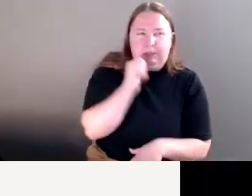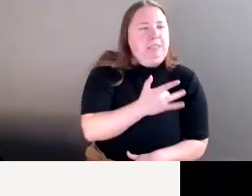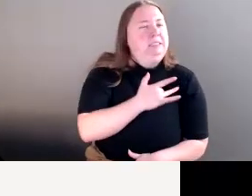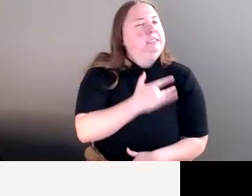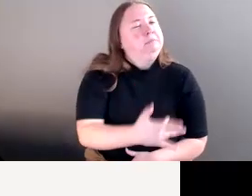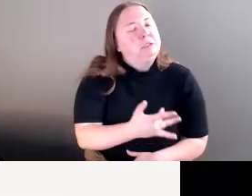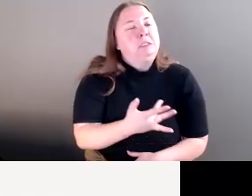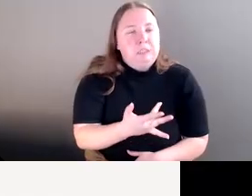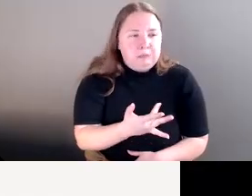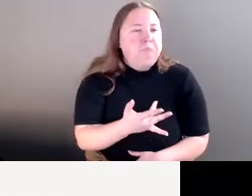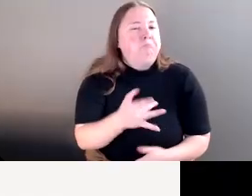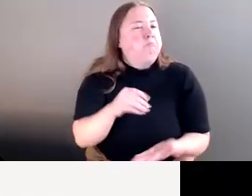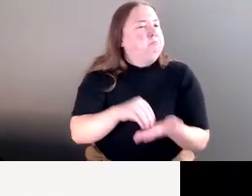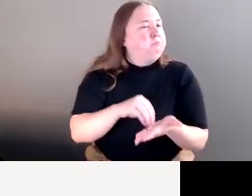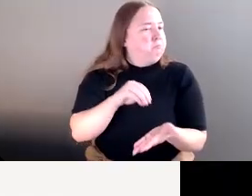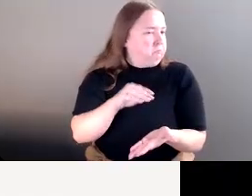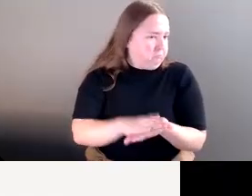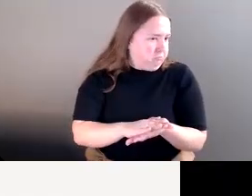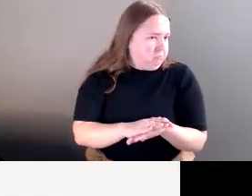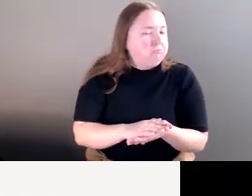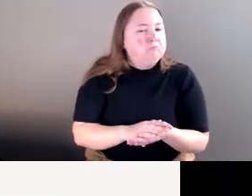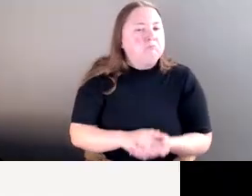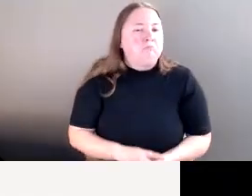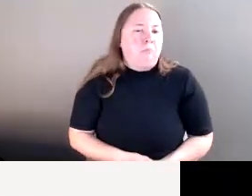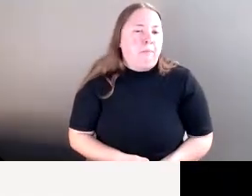the student completed all the assignments